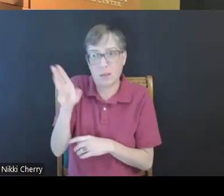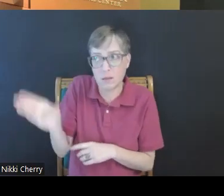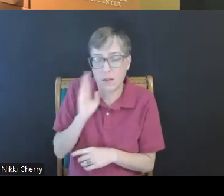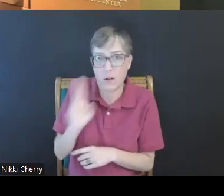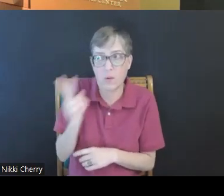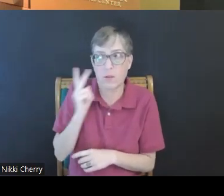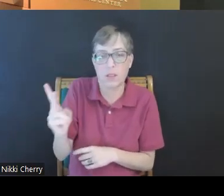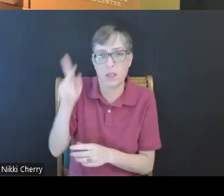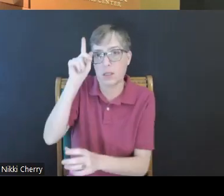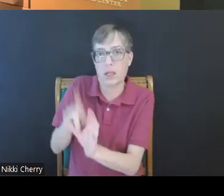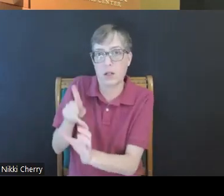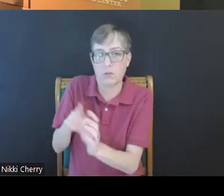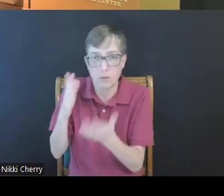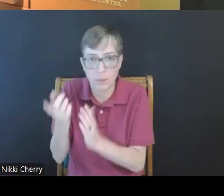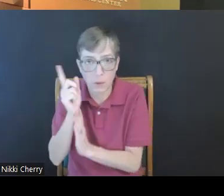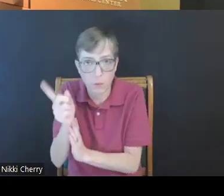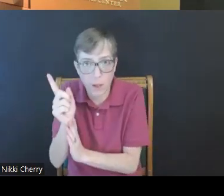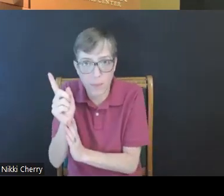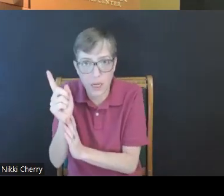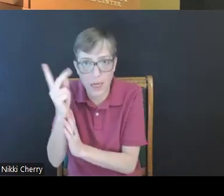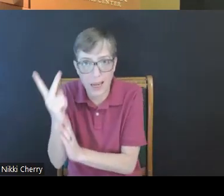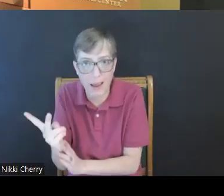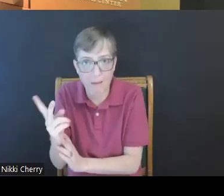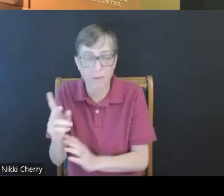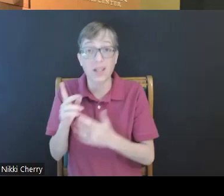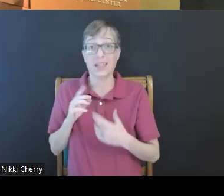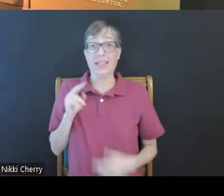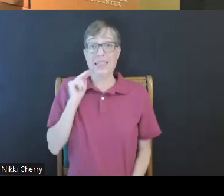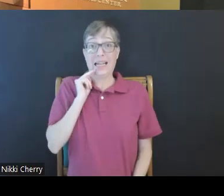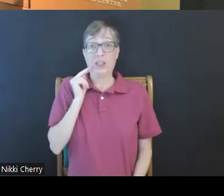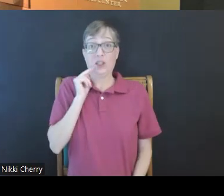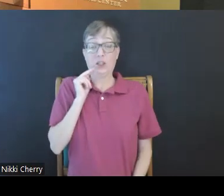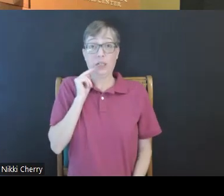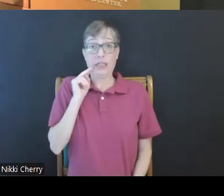if you live in Nigeria it'd be eight seconds just dividing the number of people who need